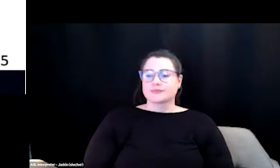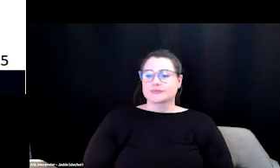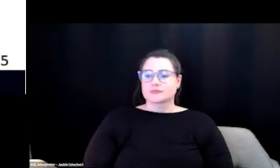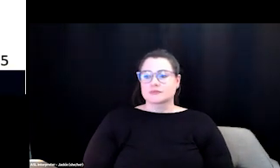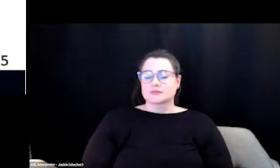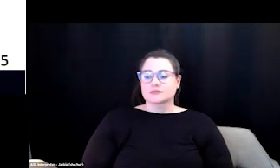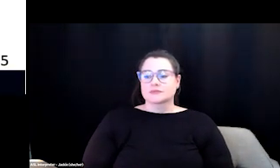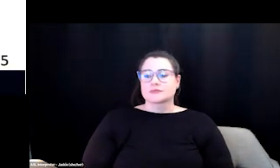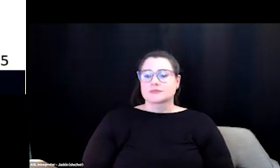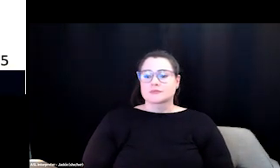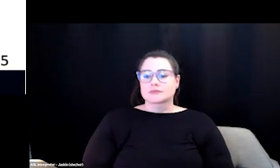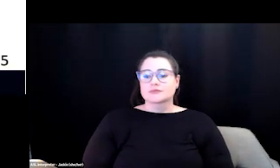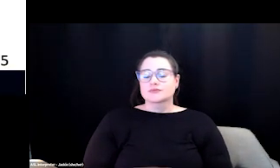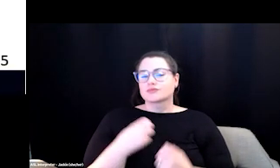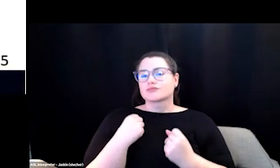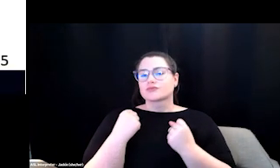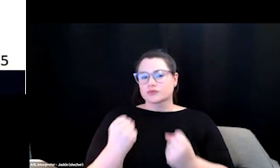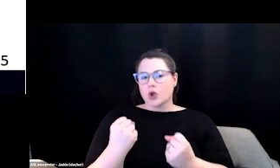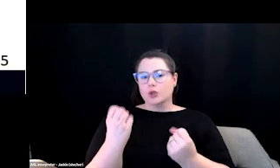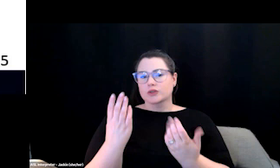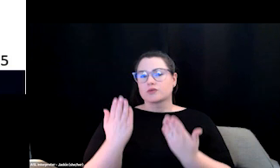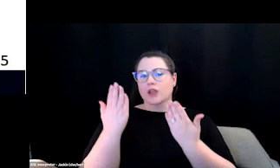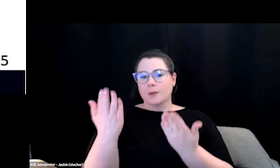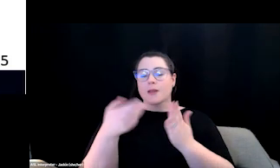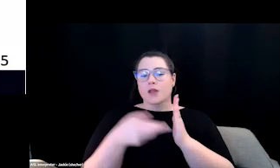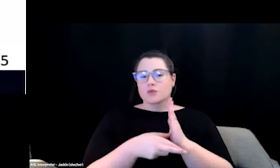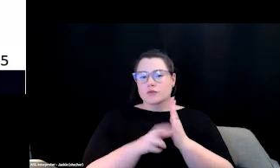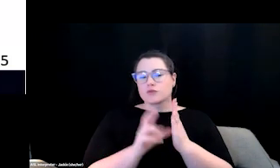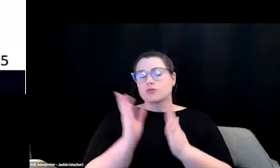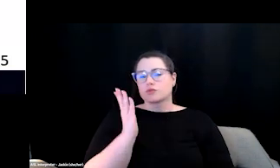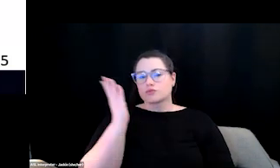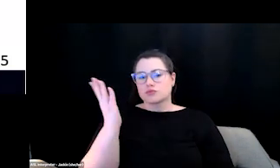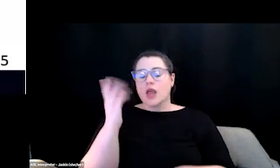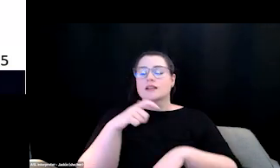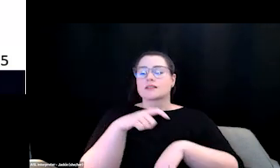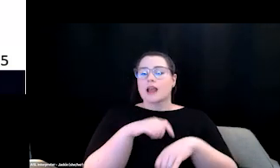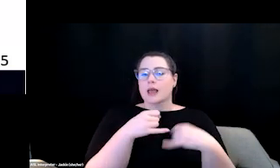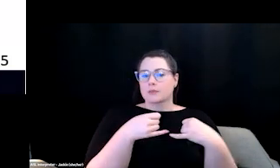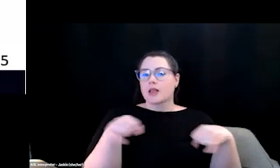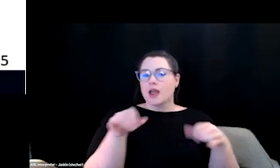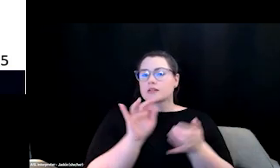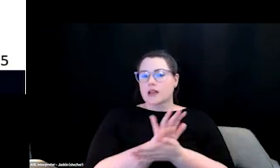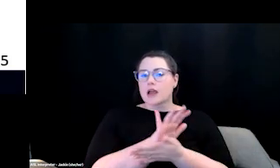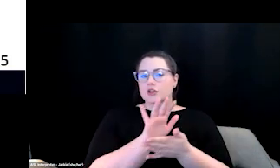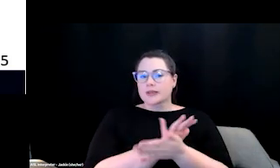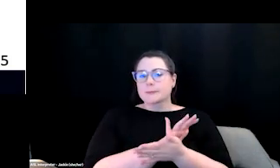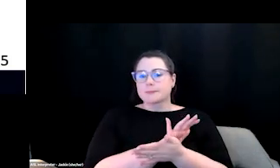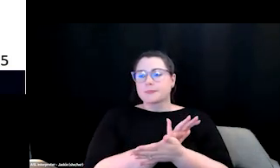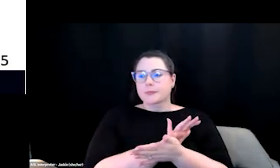We highly recommend that you review the proposal submission timeline document. So this is a document that is referenced in this solicitation.